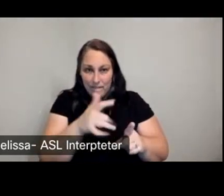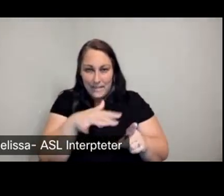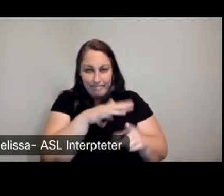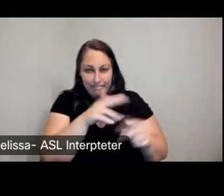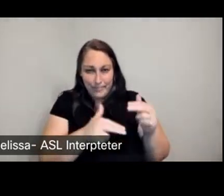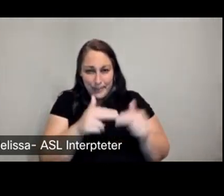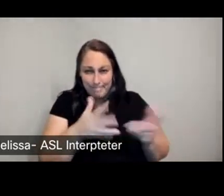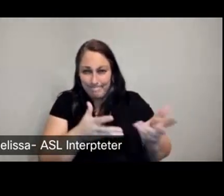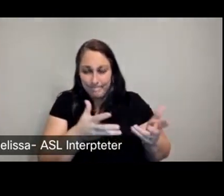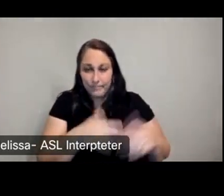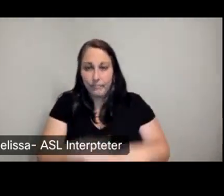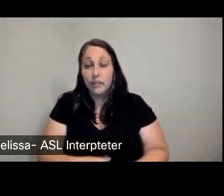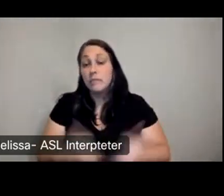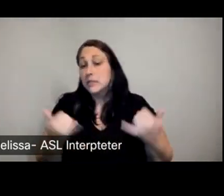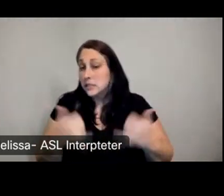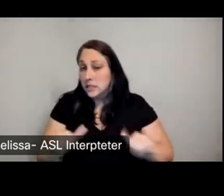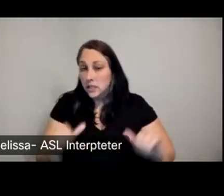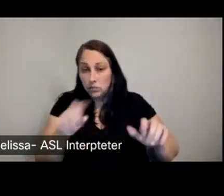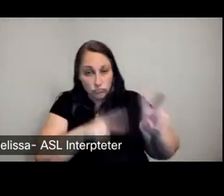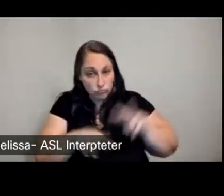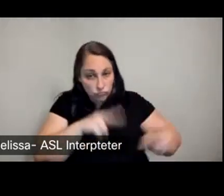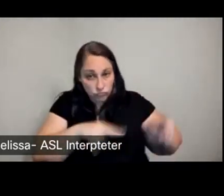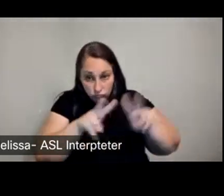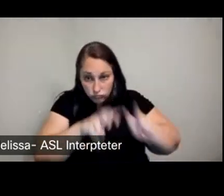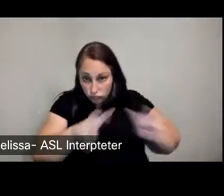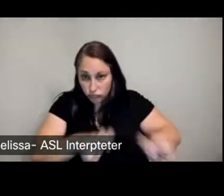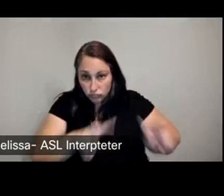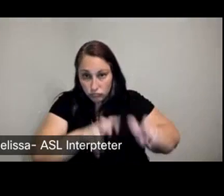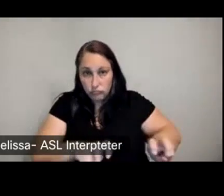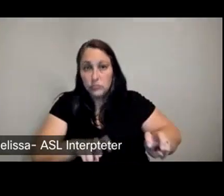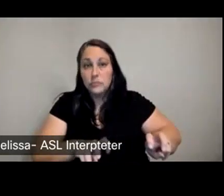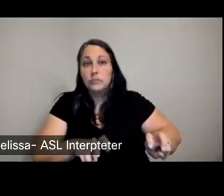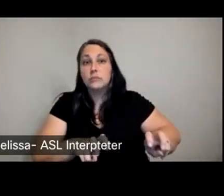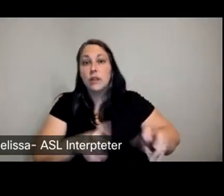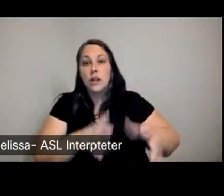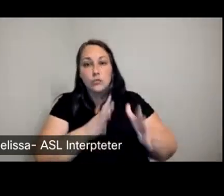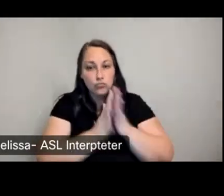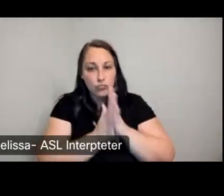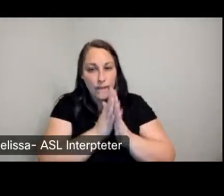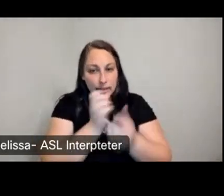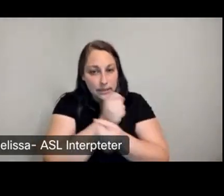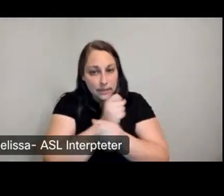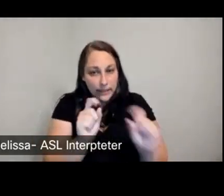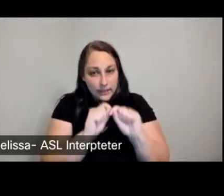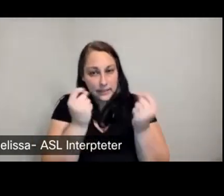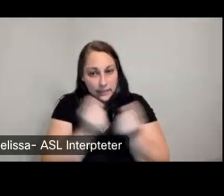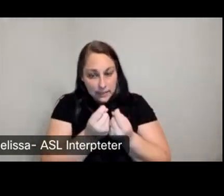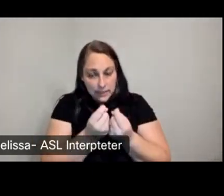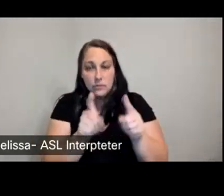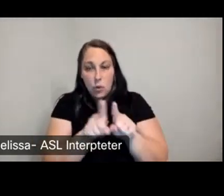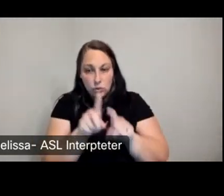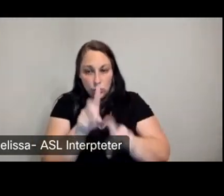um it's definitely being looked at also by um lead us like Traffic Safety team um they started